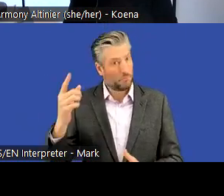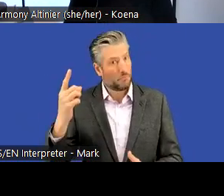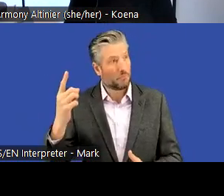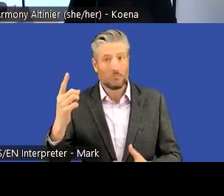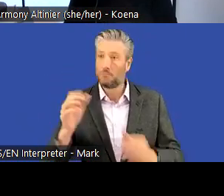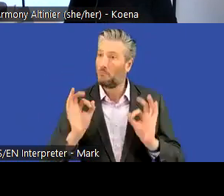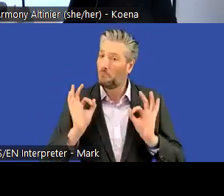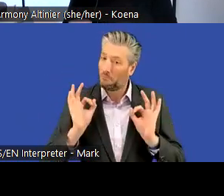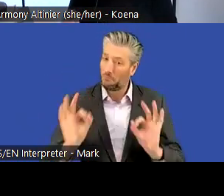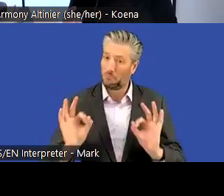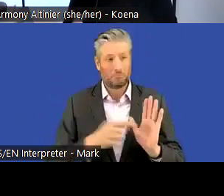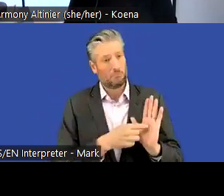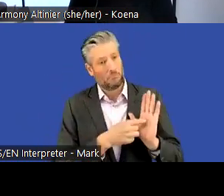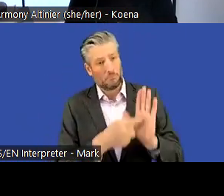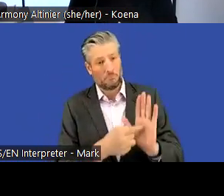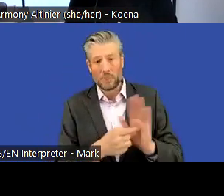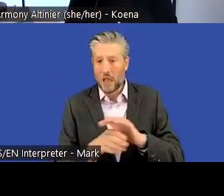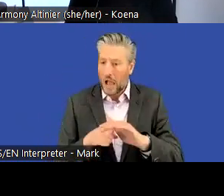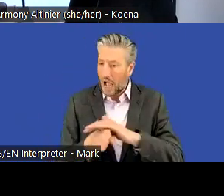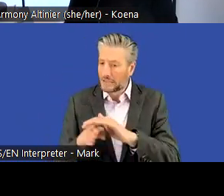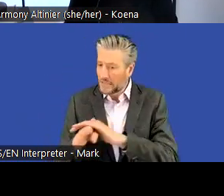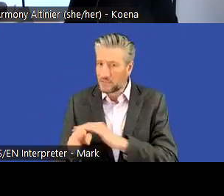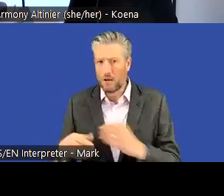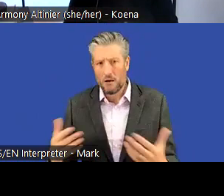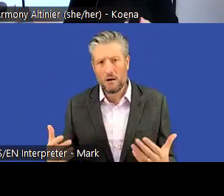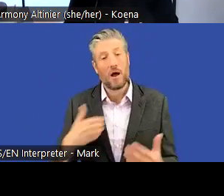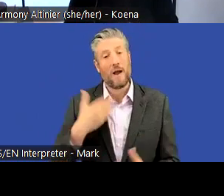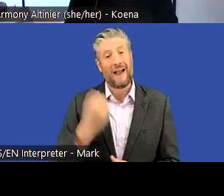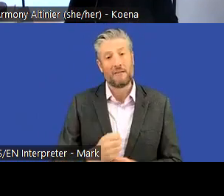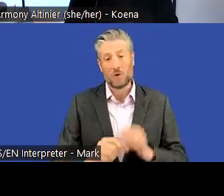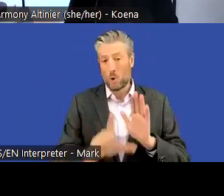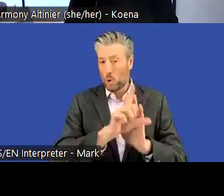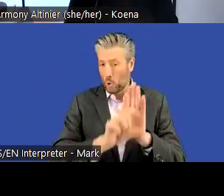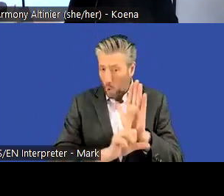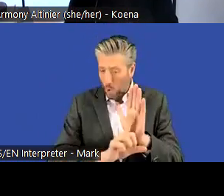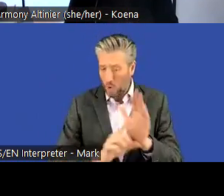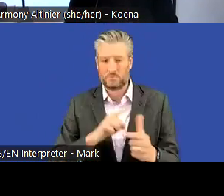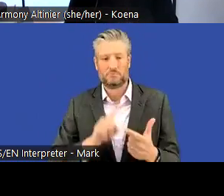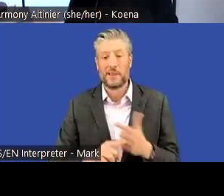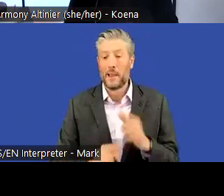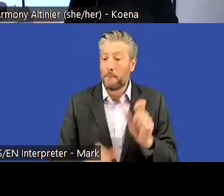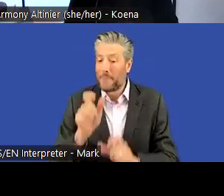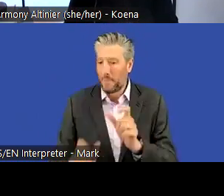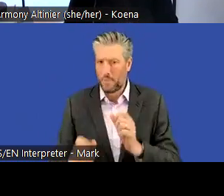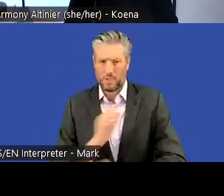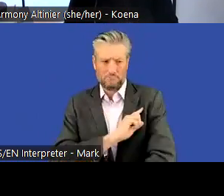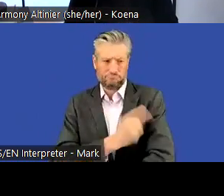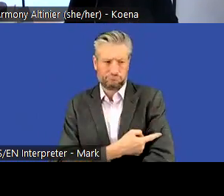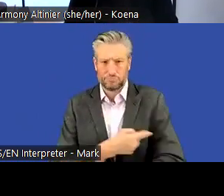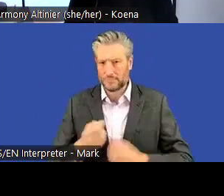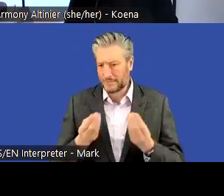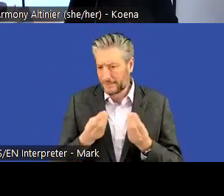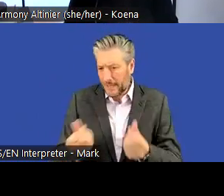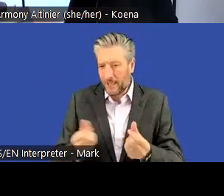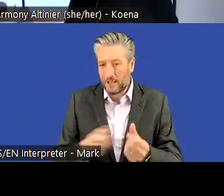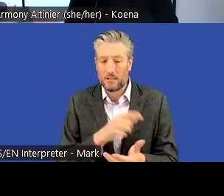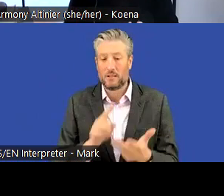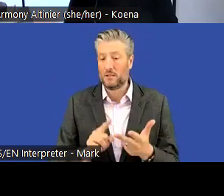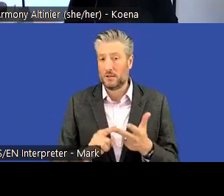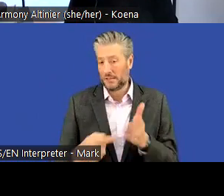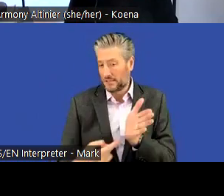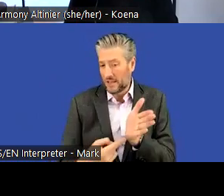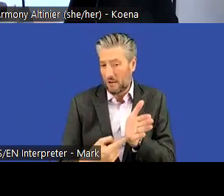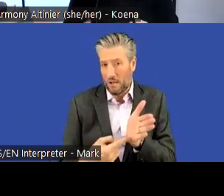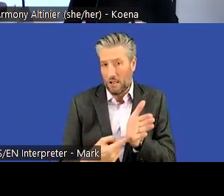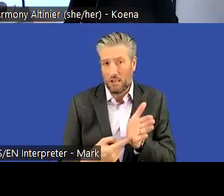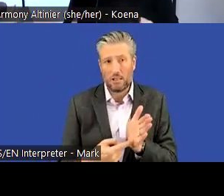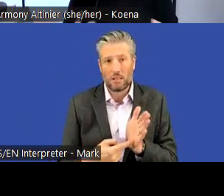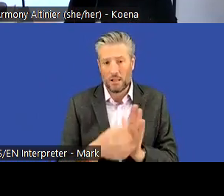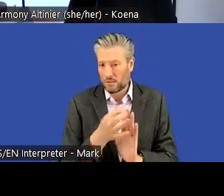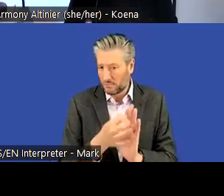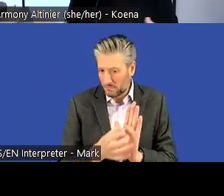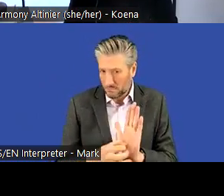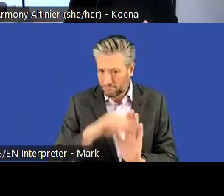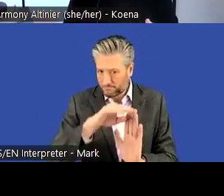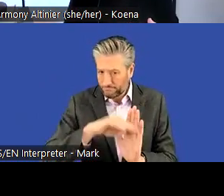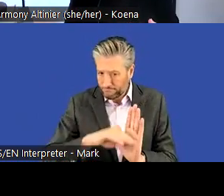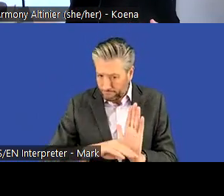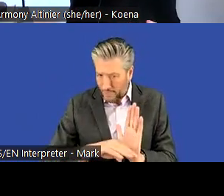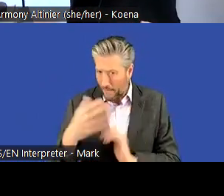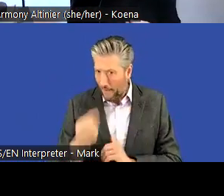We have the skills, we have the law, we have technical guidelines, but from theory to practice